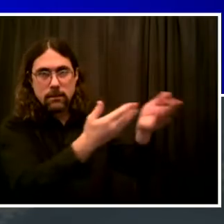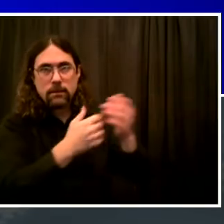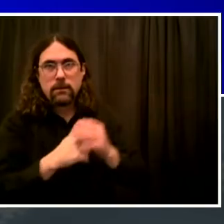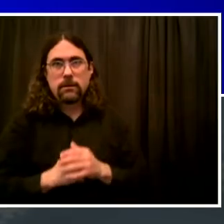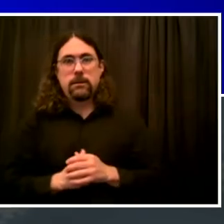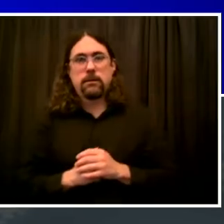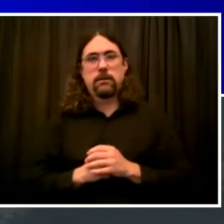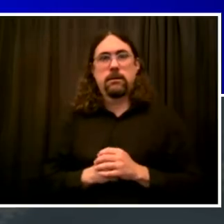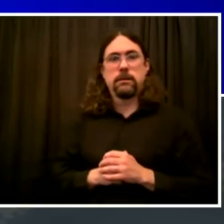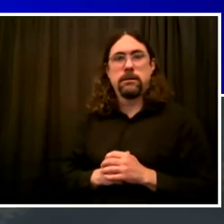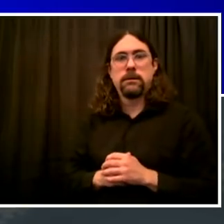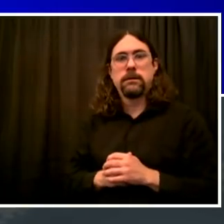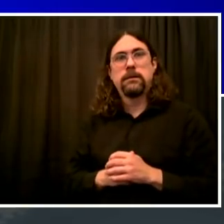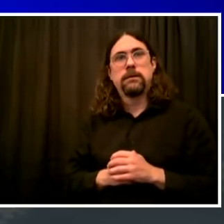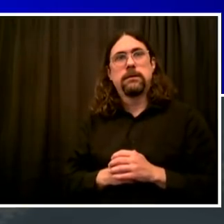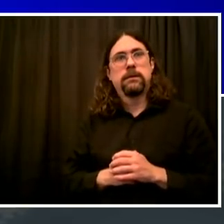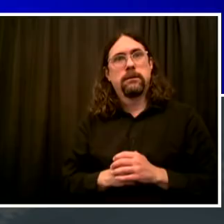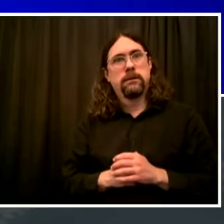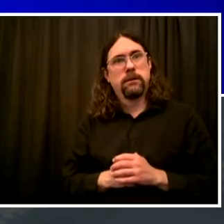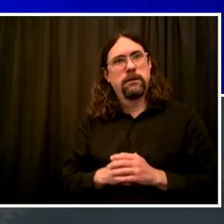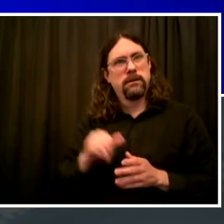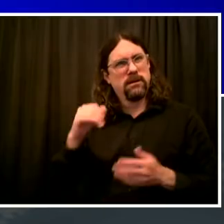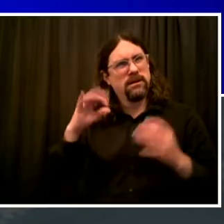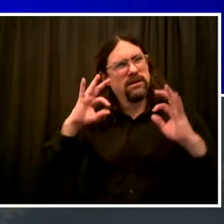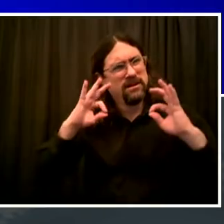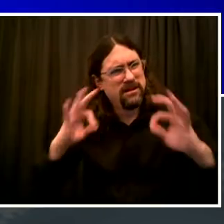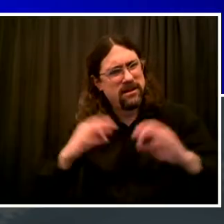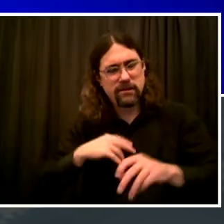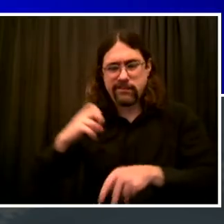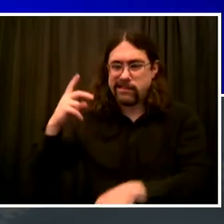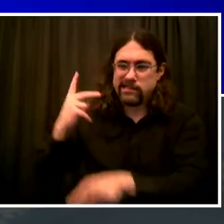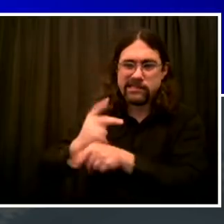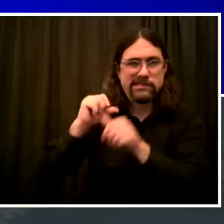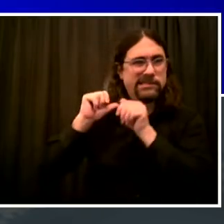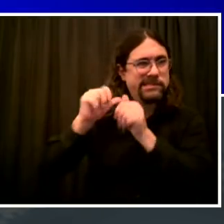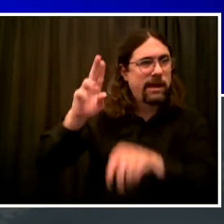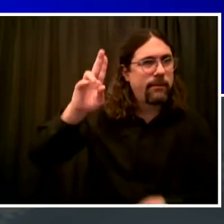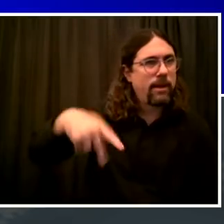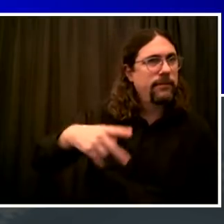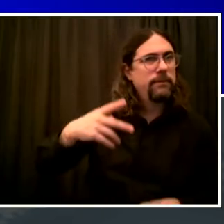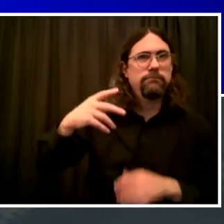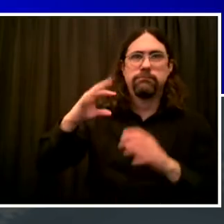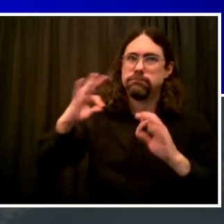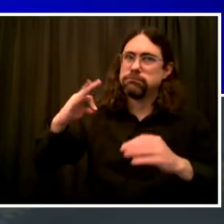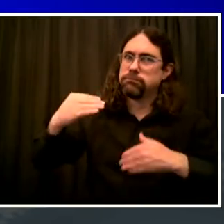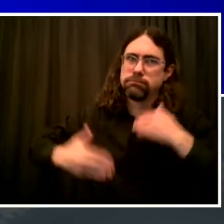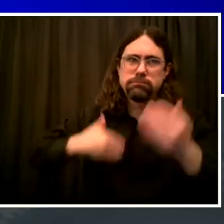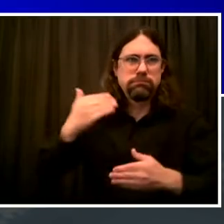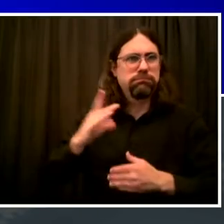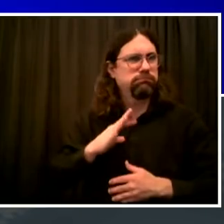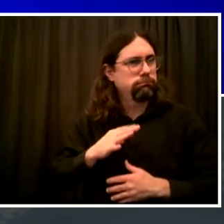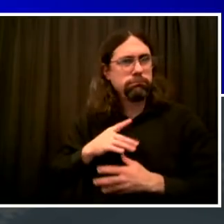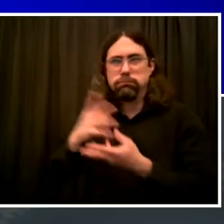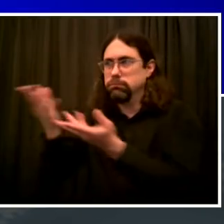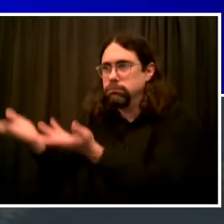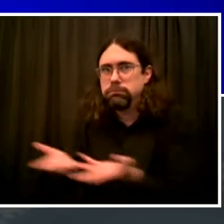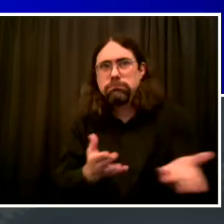THAT WE MAXIMIZE THE IMPACT OF THIS MOMENT. WE WANT AS MANY